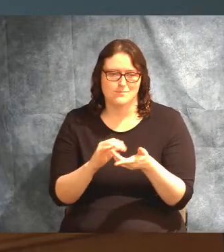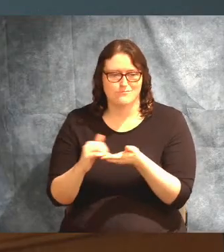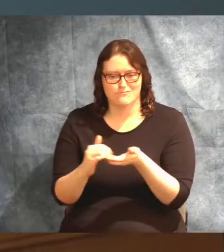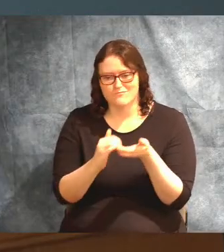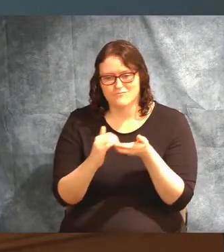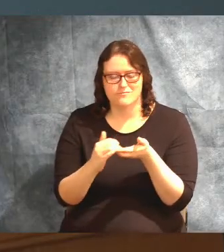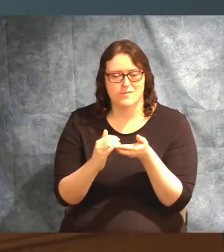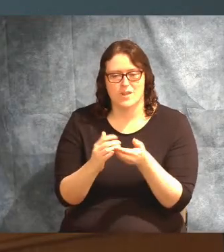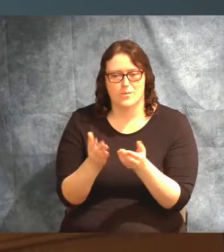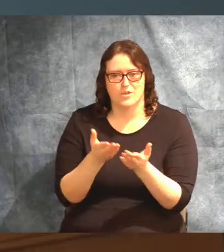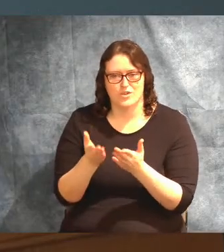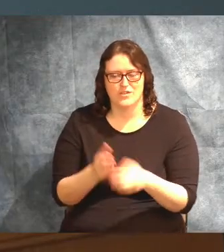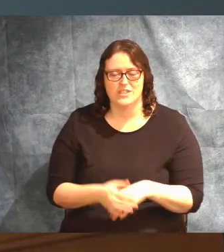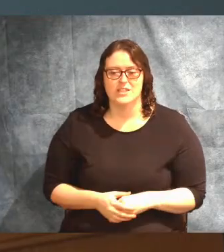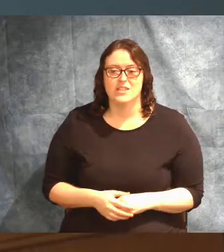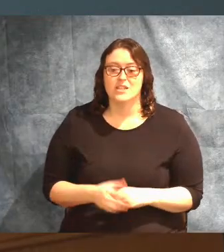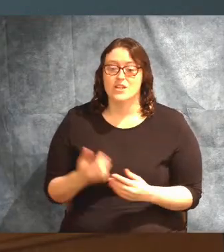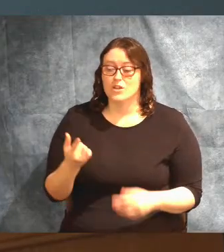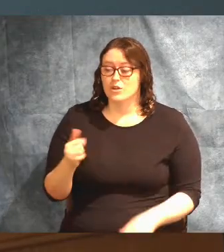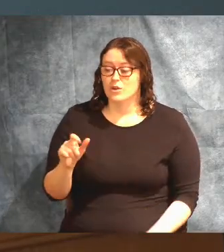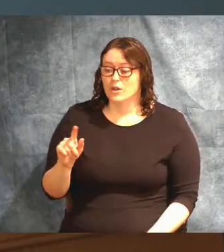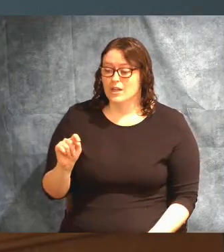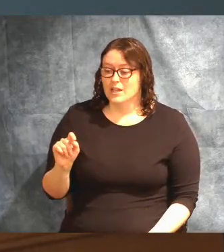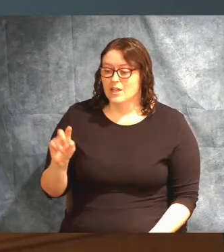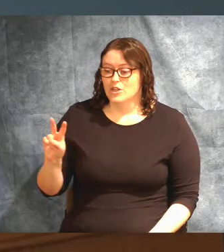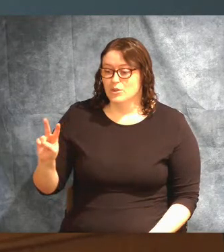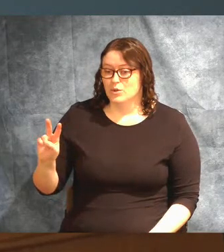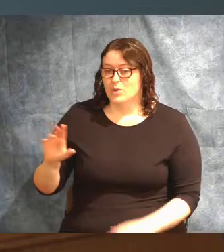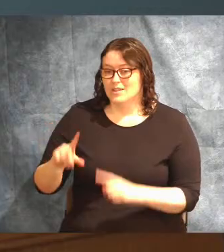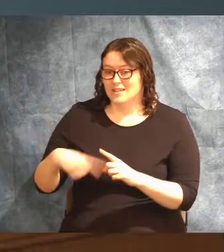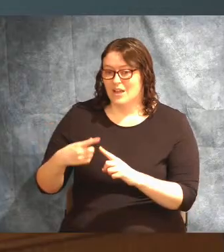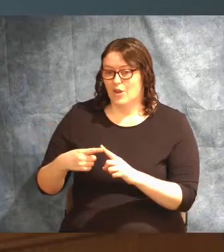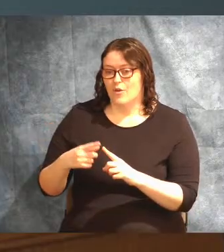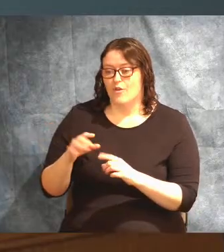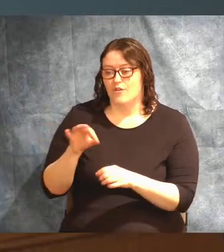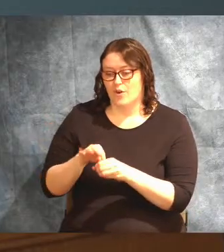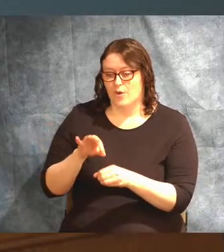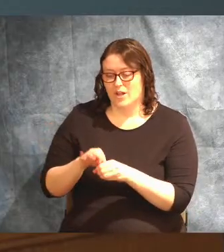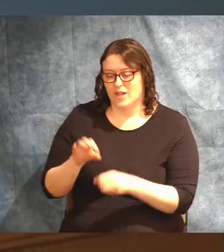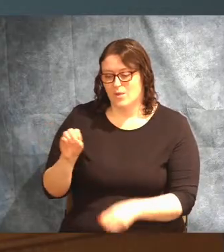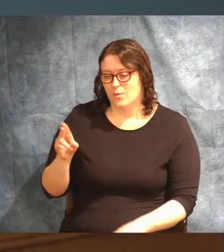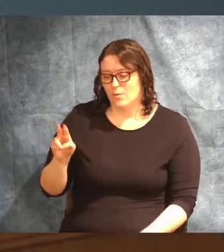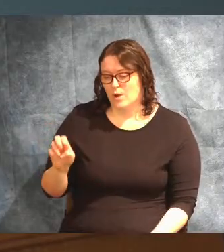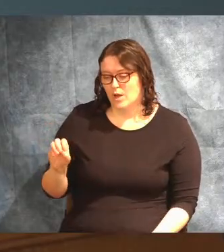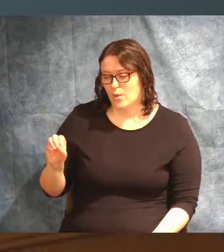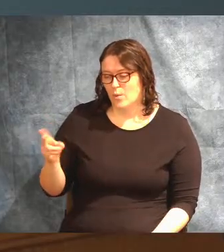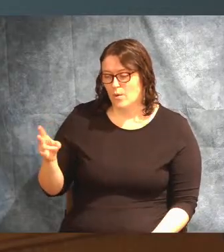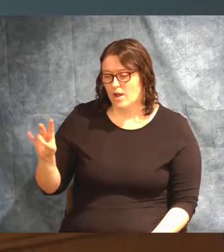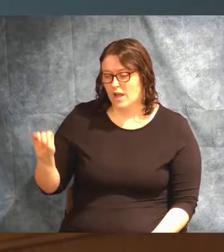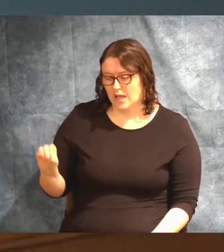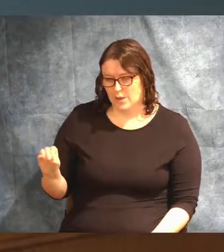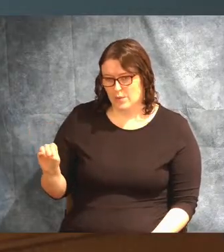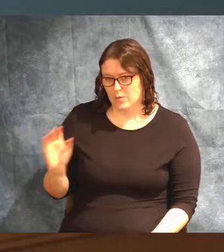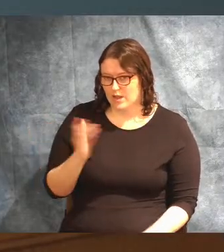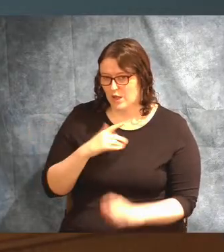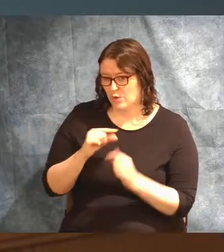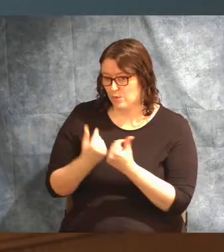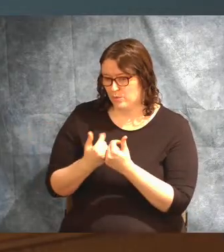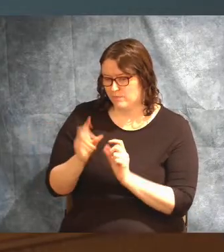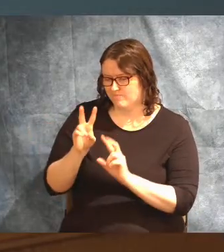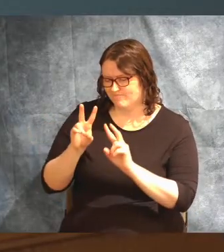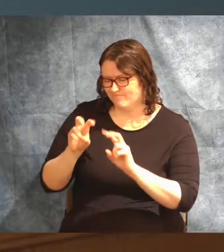R2 grant cycle voting meeting. It's one Ohio our group here. We looked at different applications